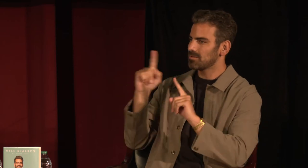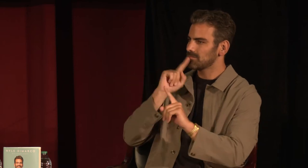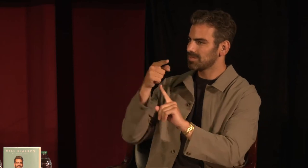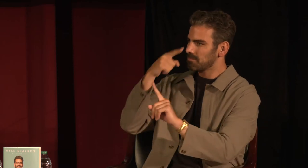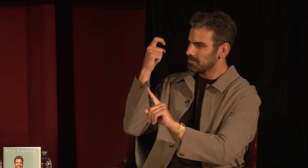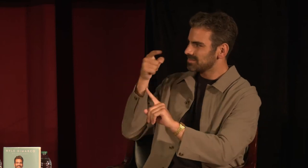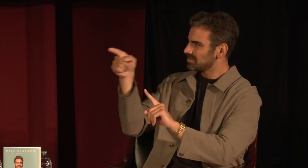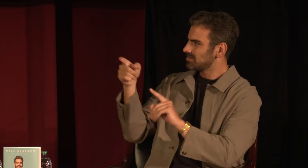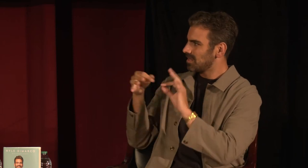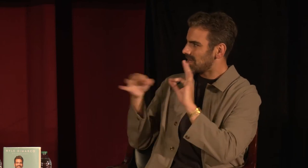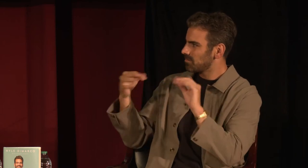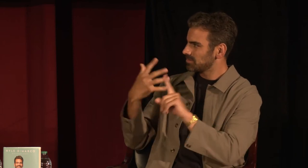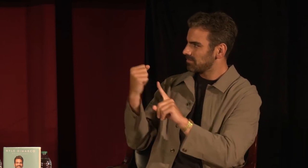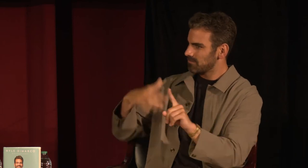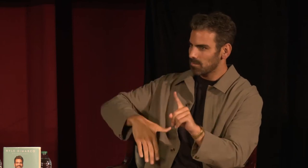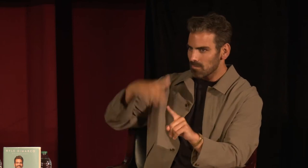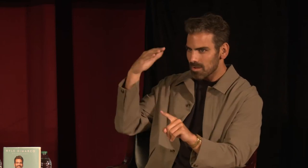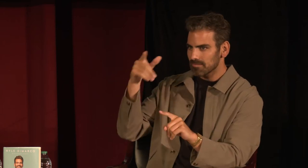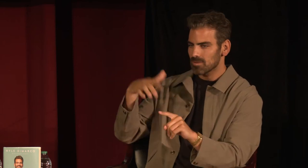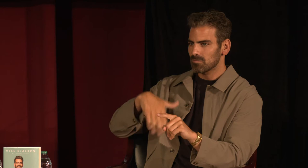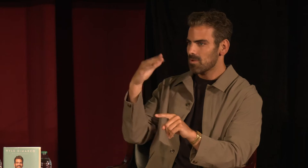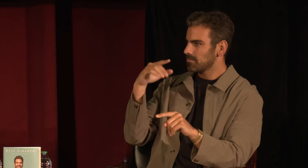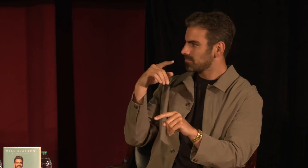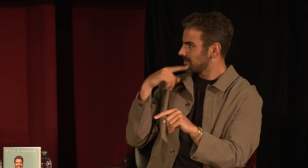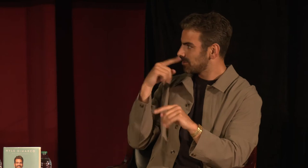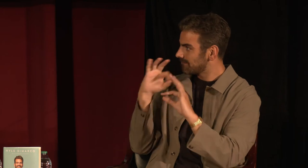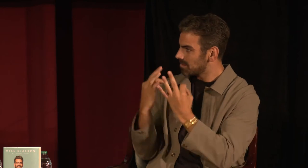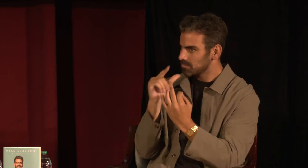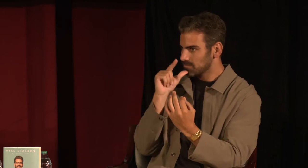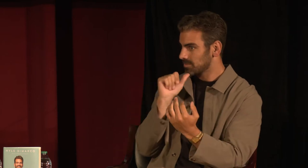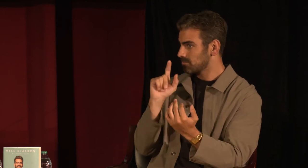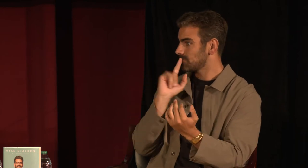And of course, while the blame lies with my dad, I don't entirely fault him for the fact that he